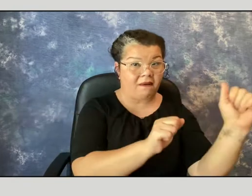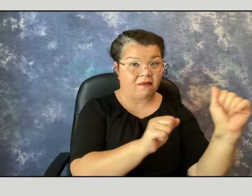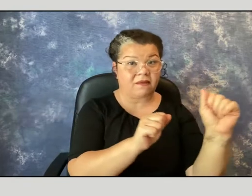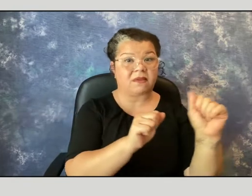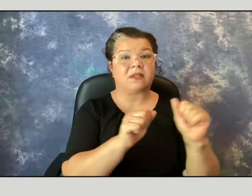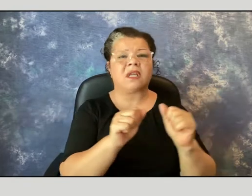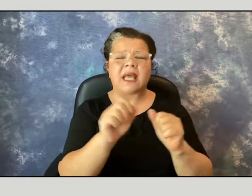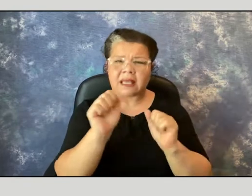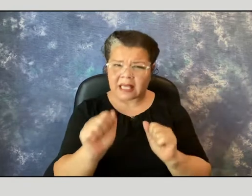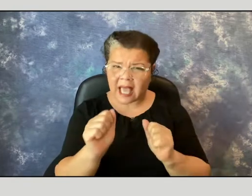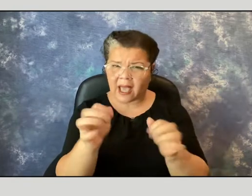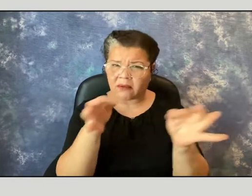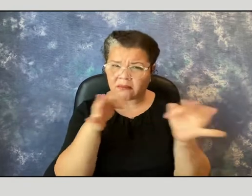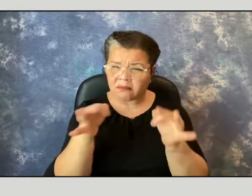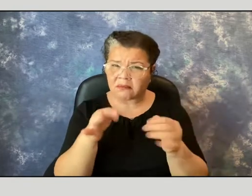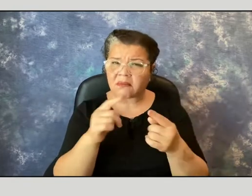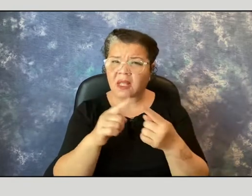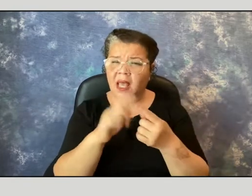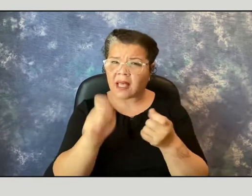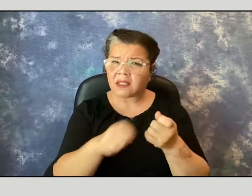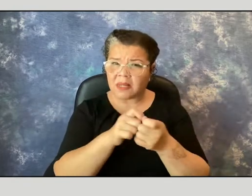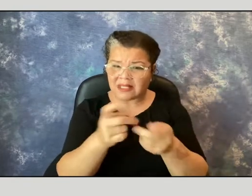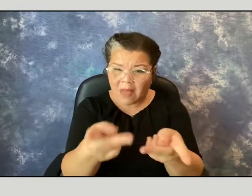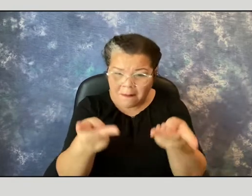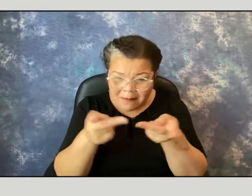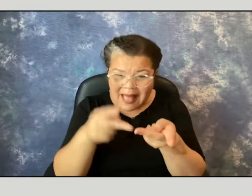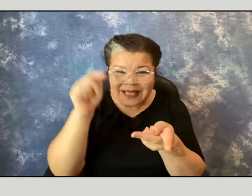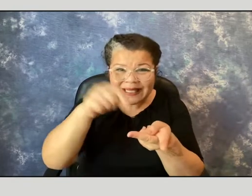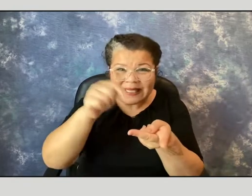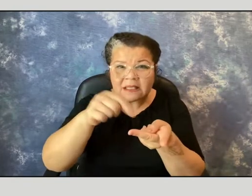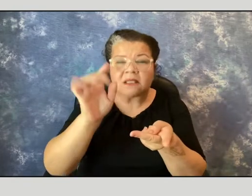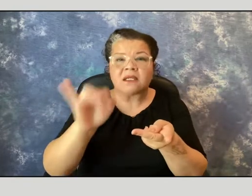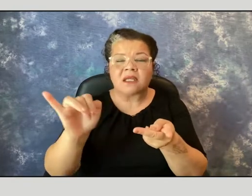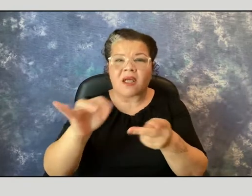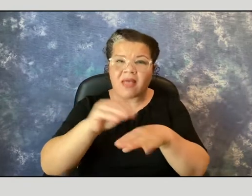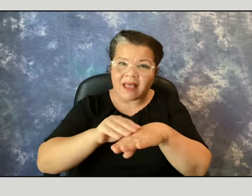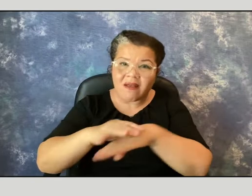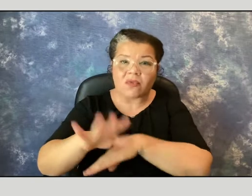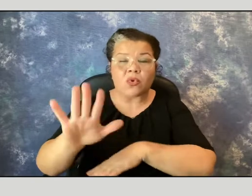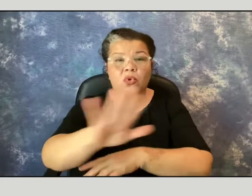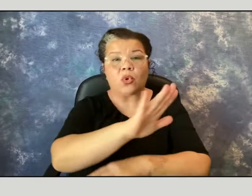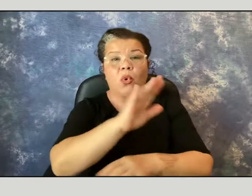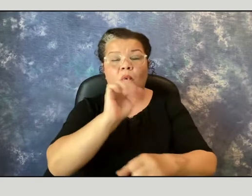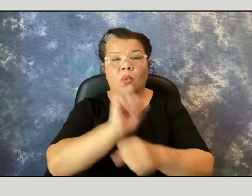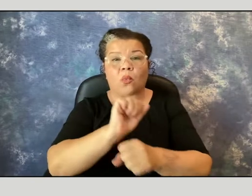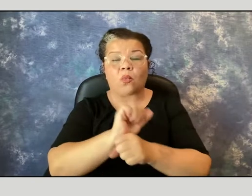that deeply influences your work, and what are some of the memories and textures and meanings